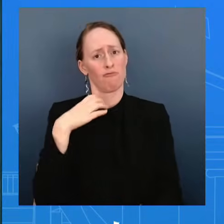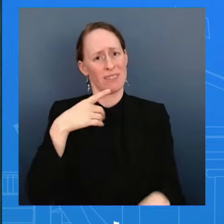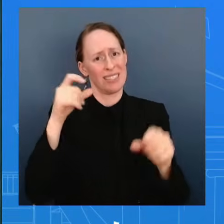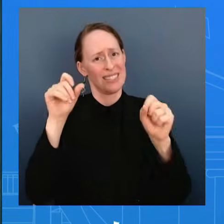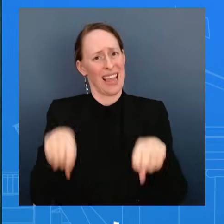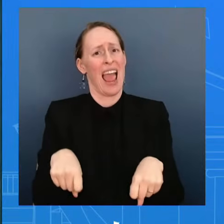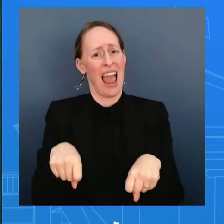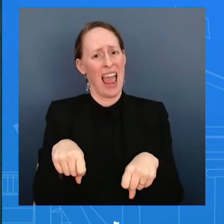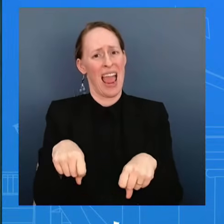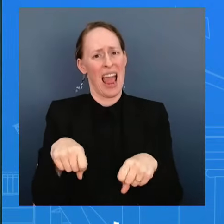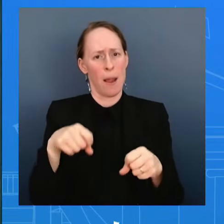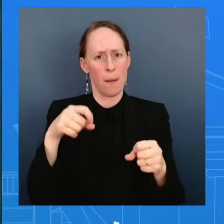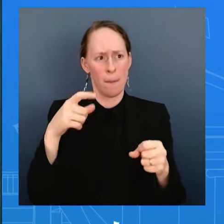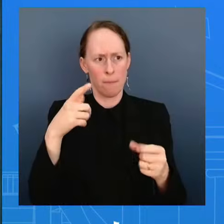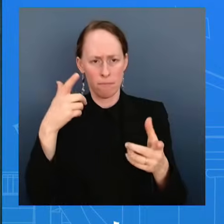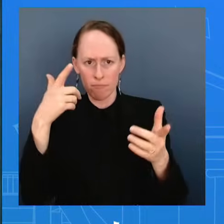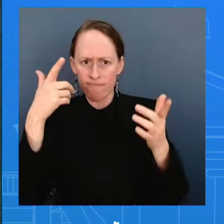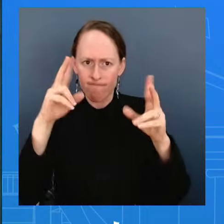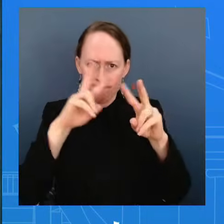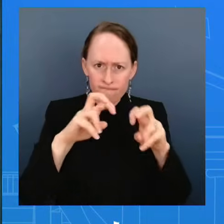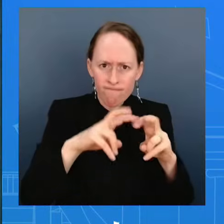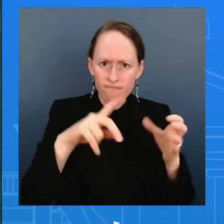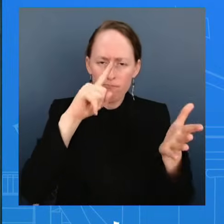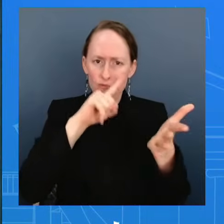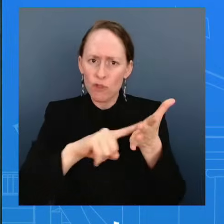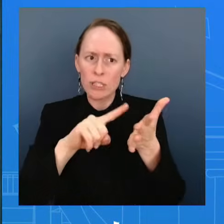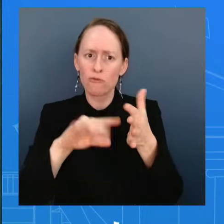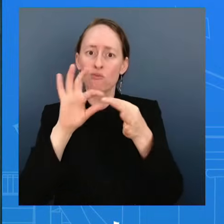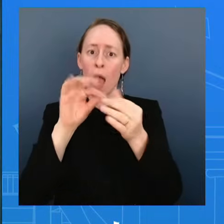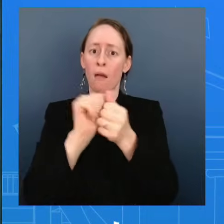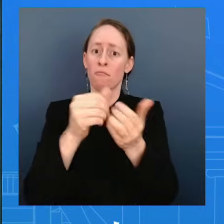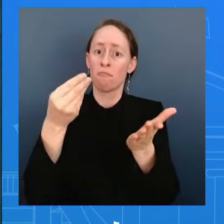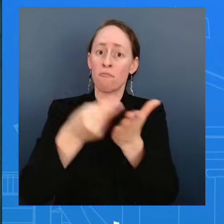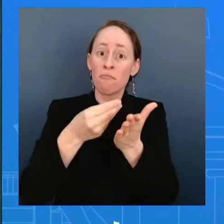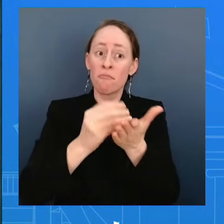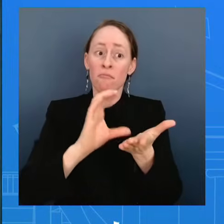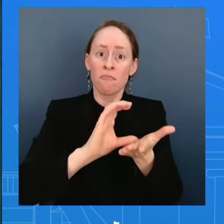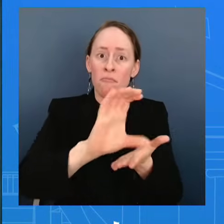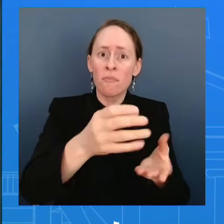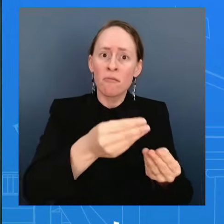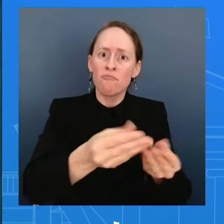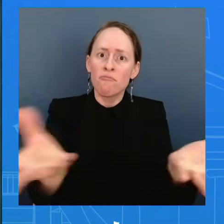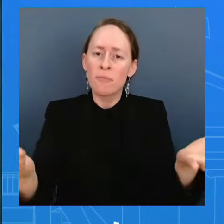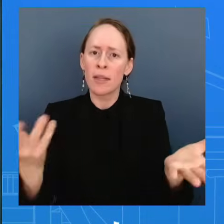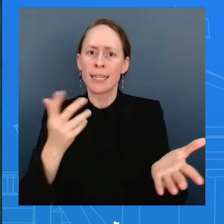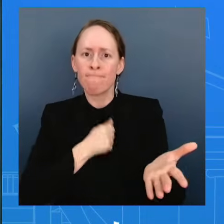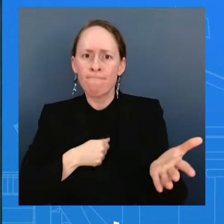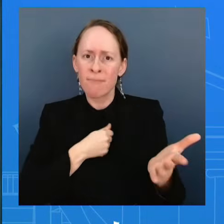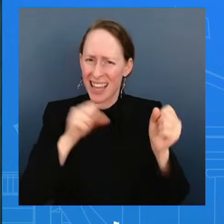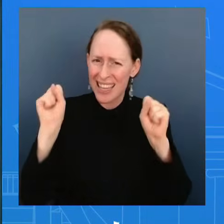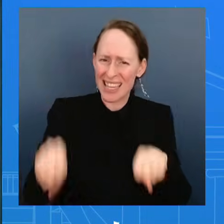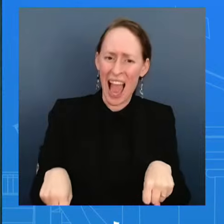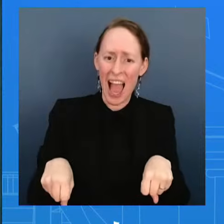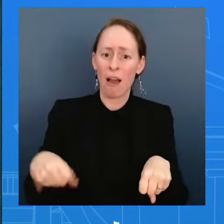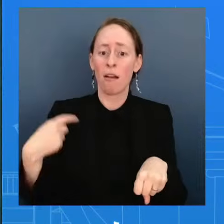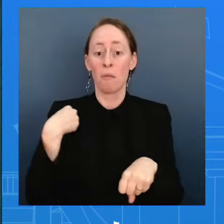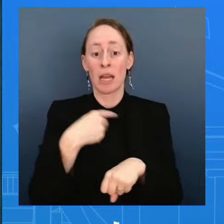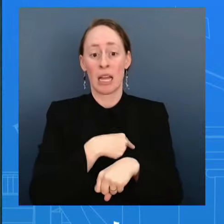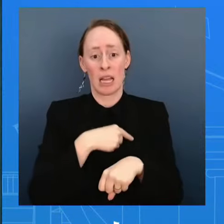We encourage all parties to refrain from -- from further violence and restore peace as quickly as possible. We express our deep concern and sadness